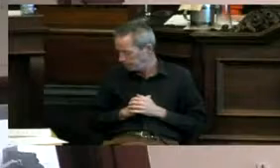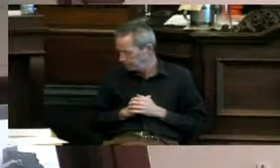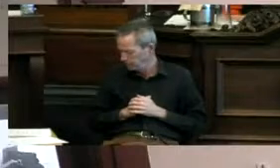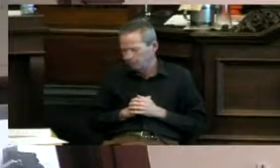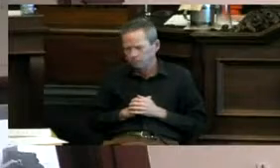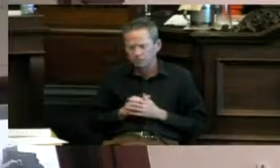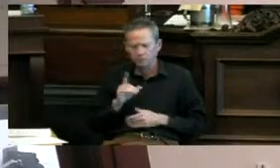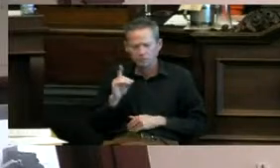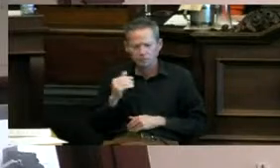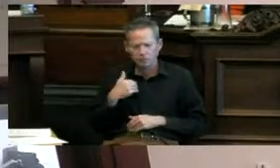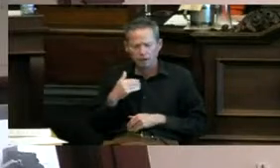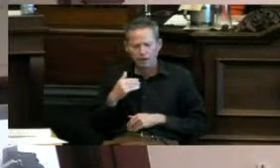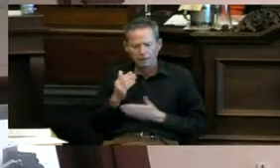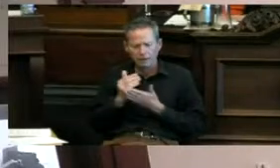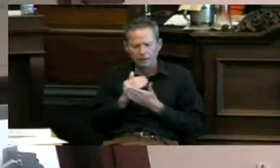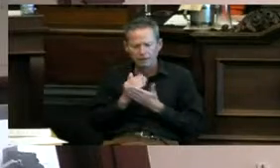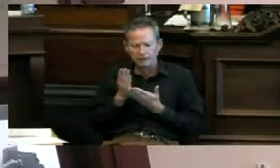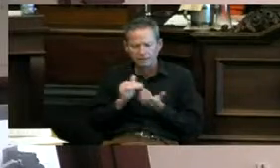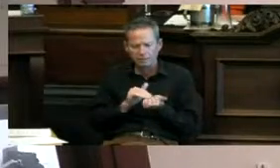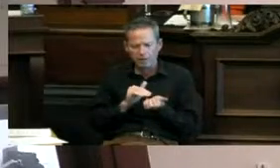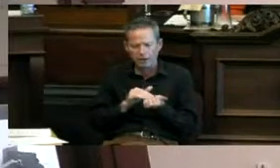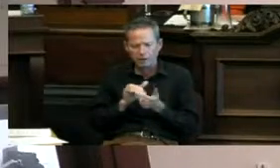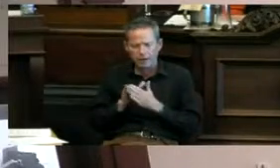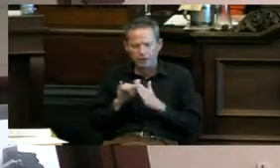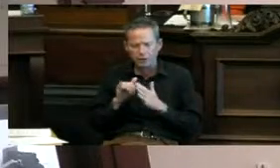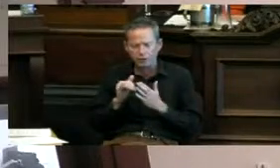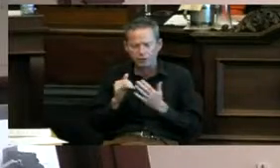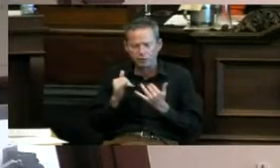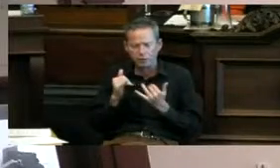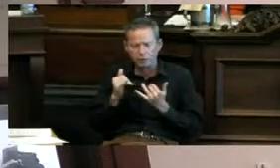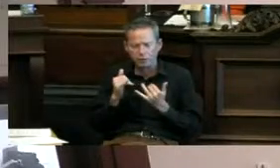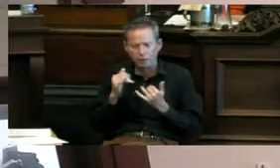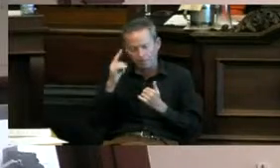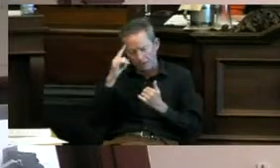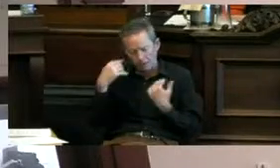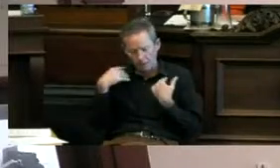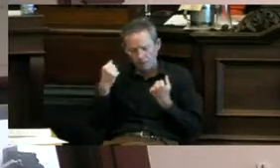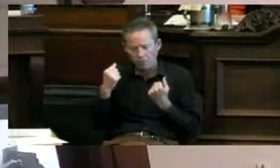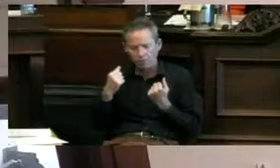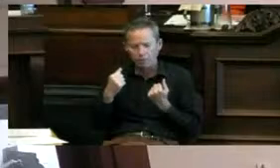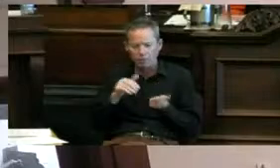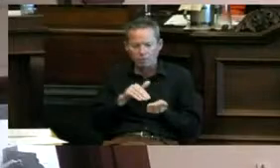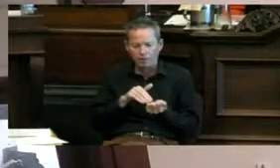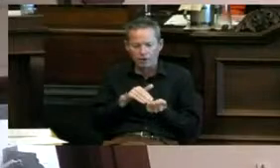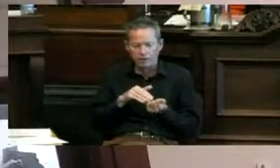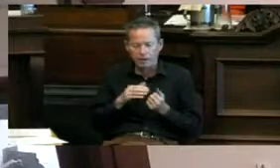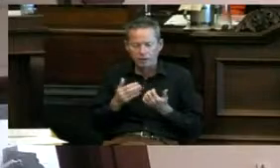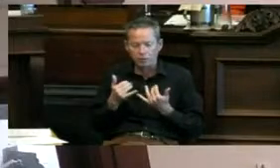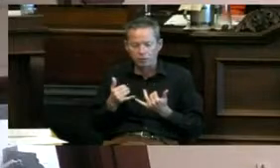Councilor Martin. Do you have a